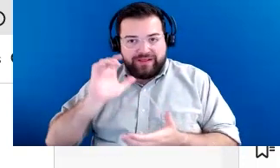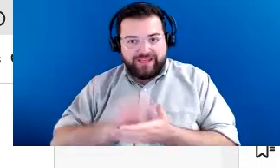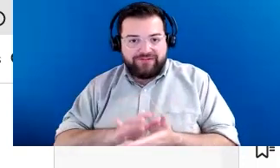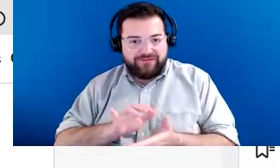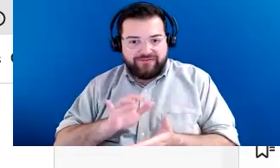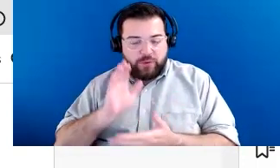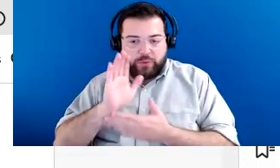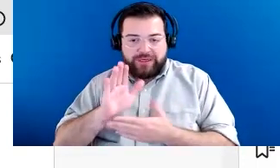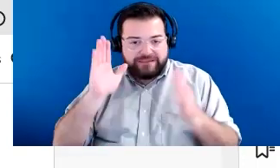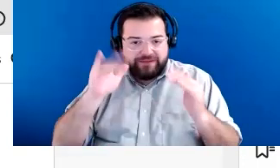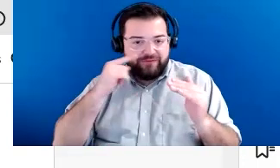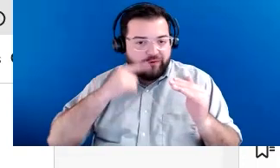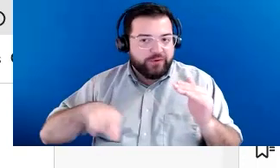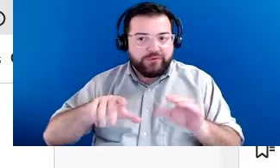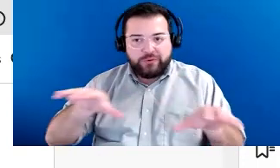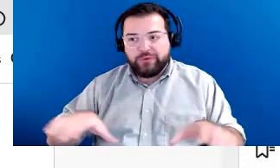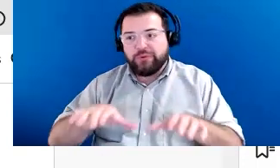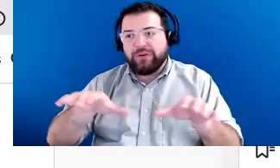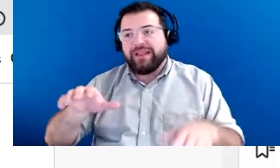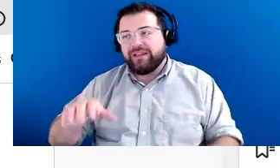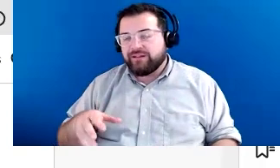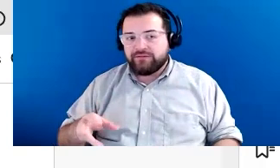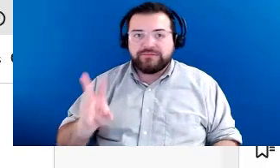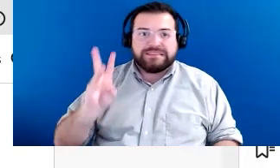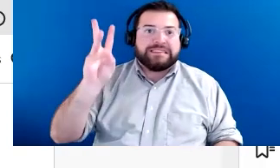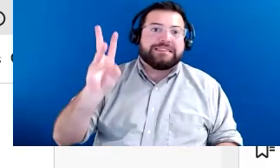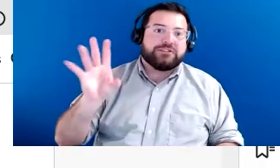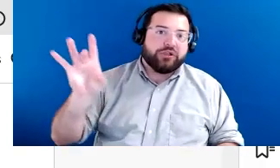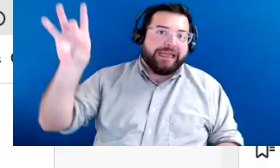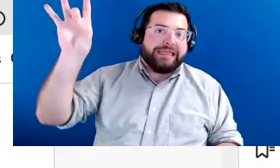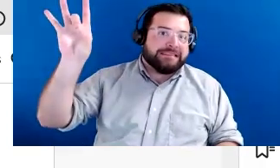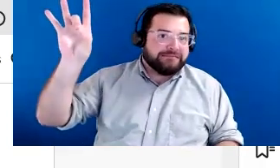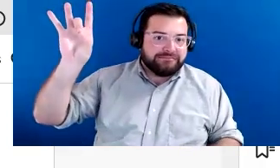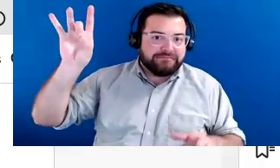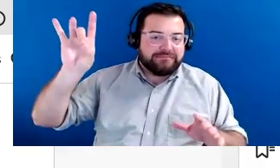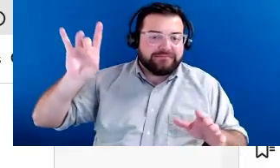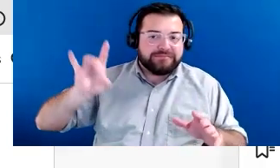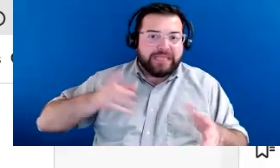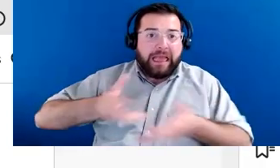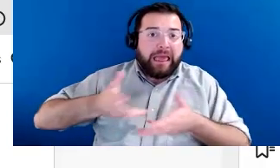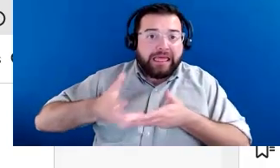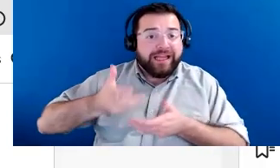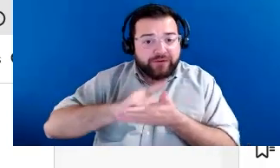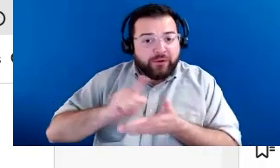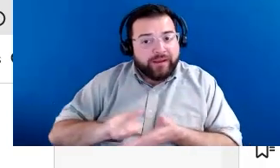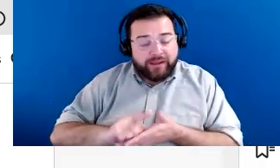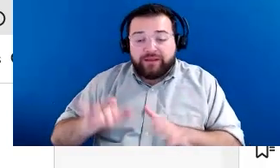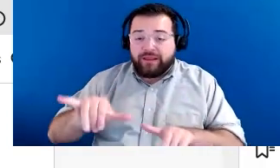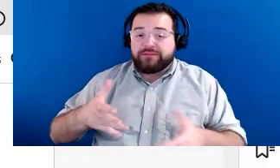you know, an outrageous number of, like, you know, 6 or 8, instances per week. That's a little,